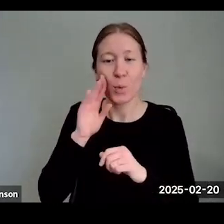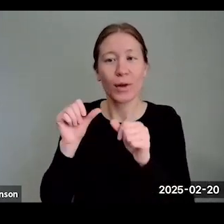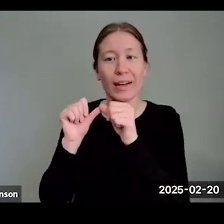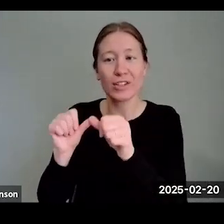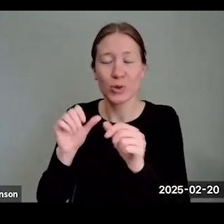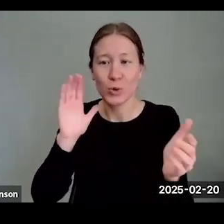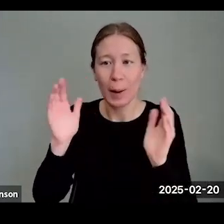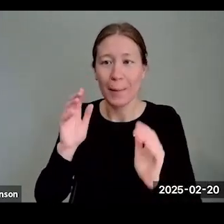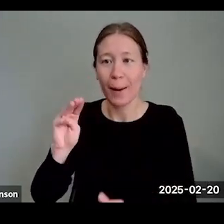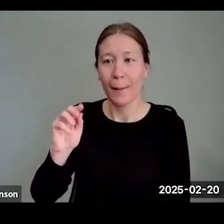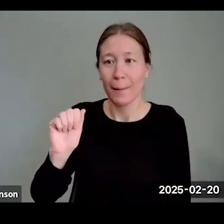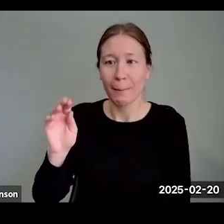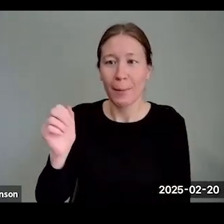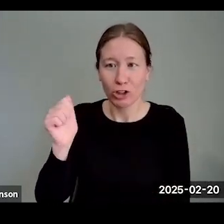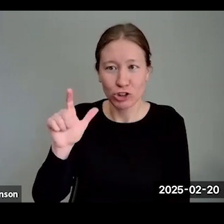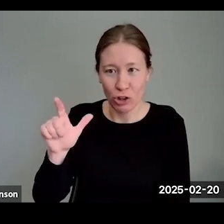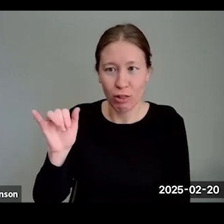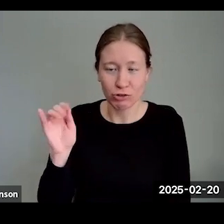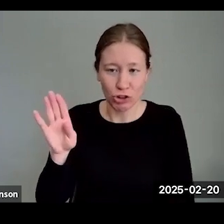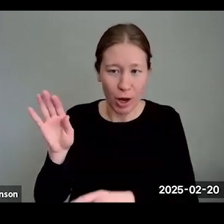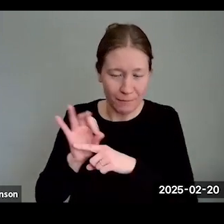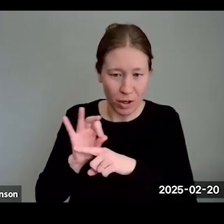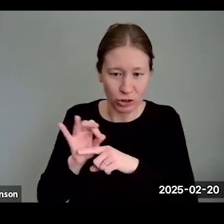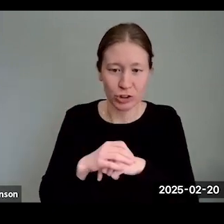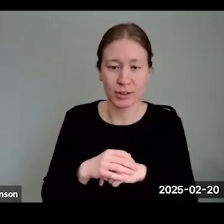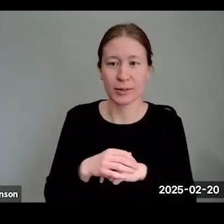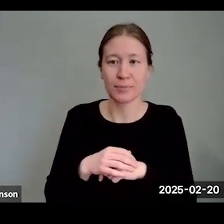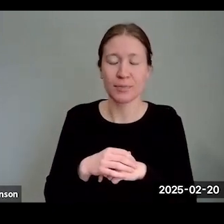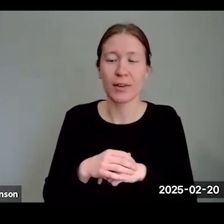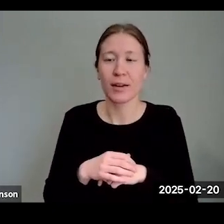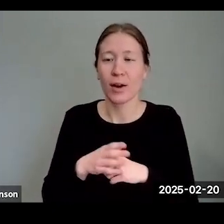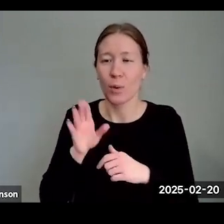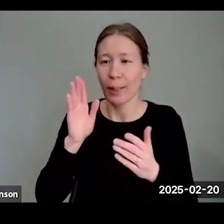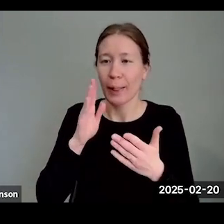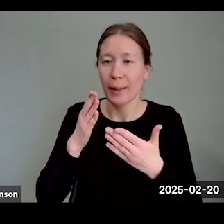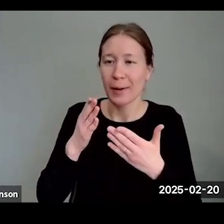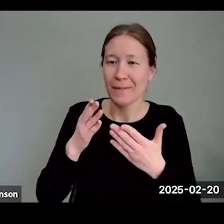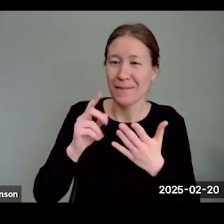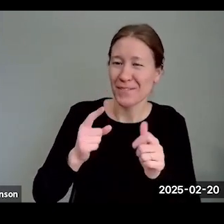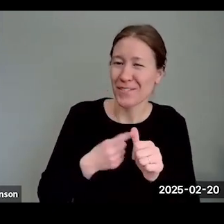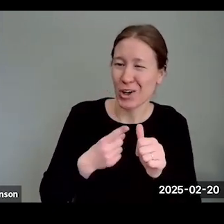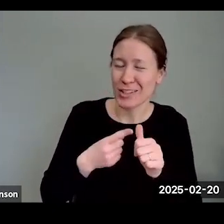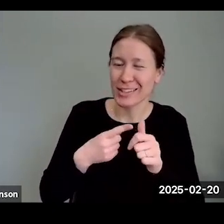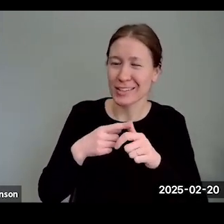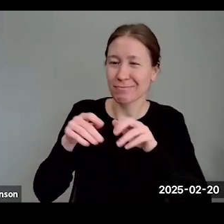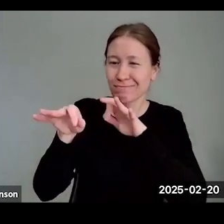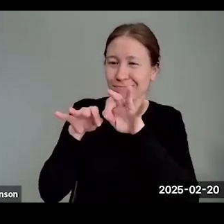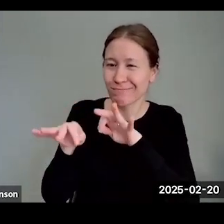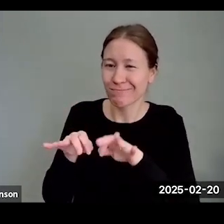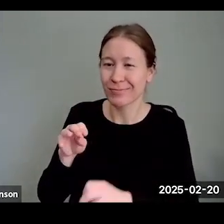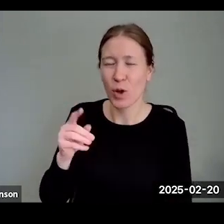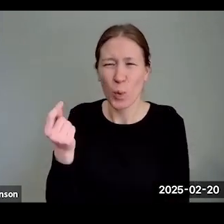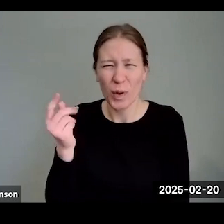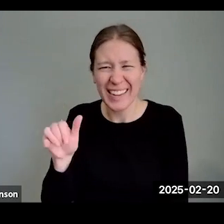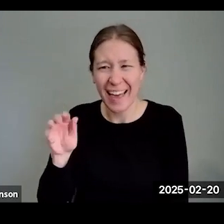over into this as well, to see the difference. But first we're gonna define, what is a marginal job function?